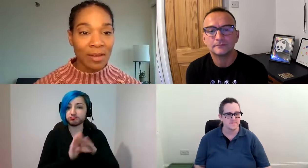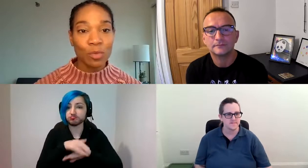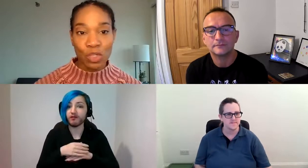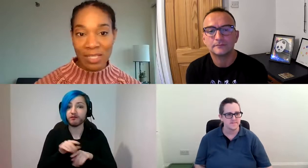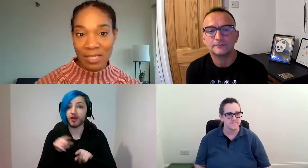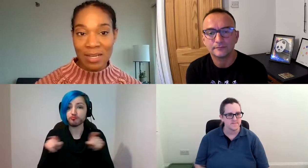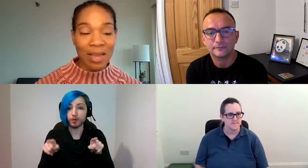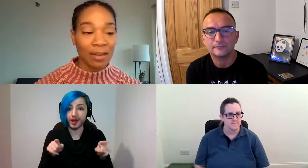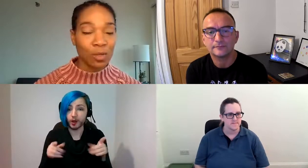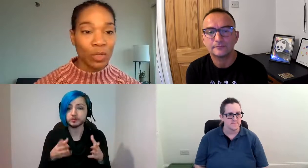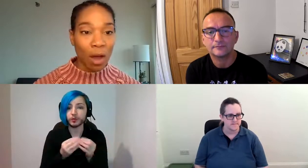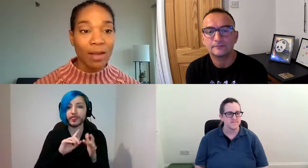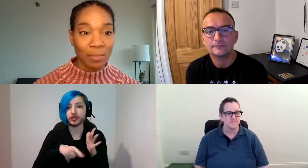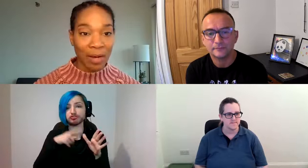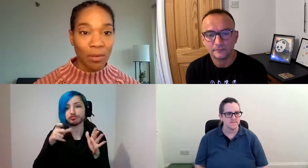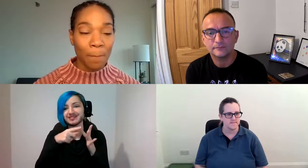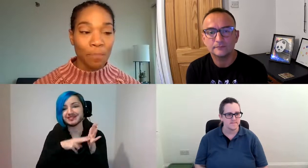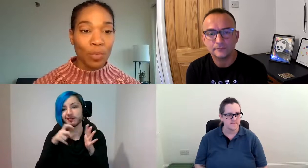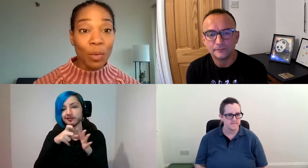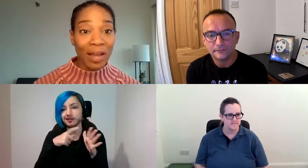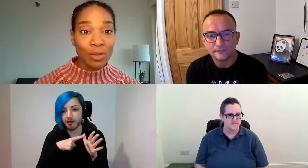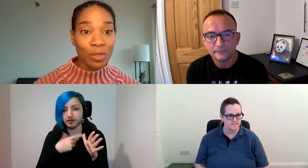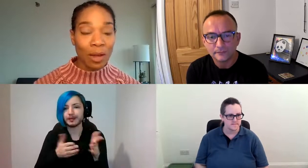She, they actually it was a beautiful awakening because